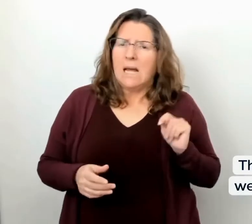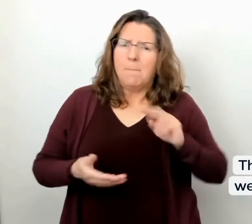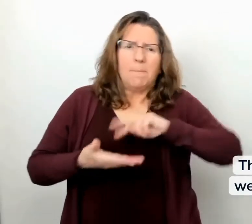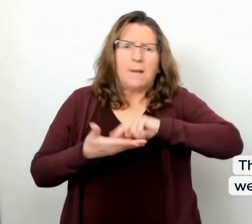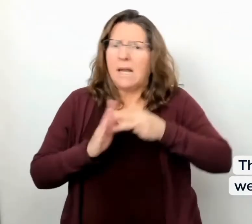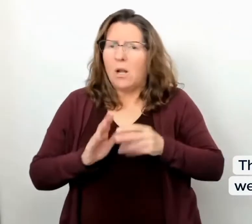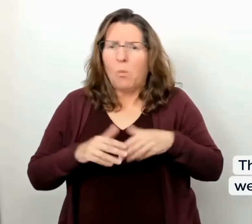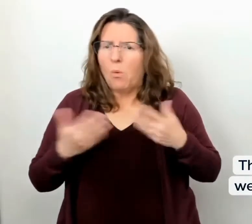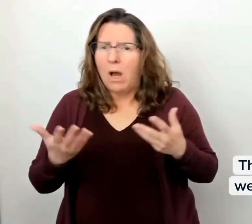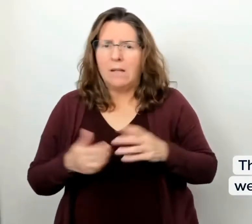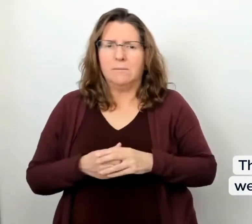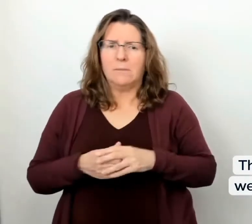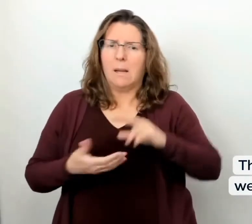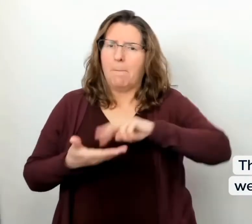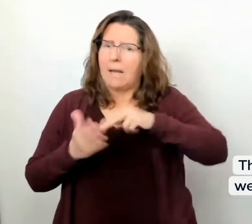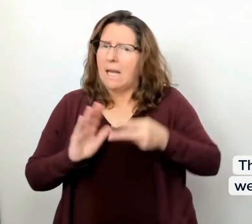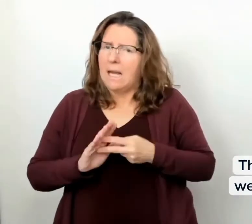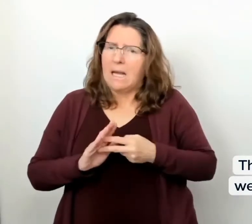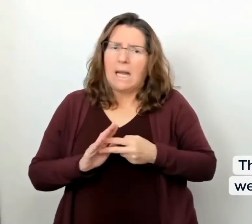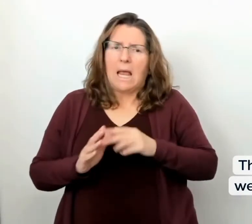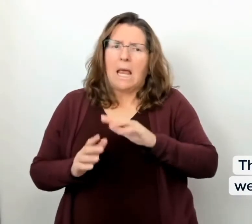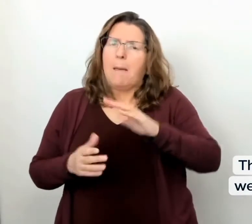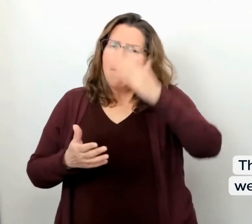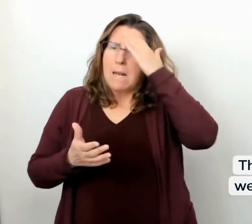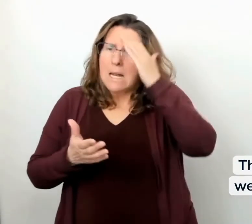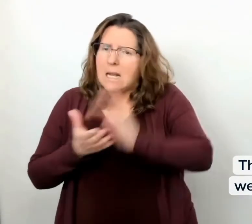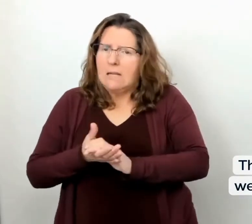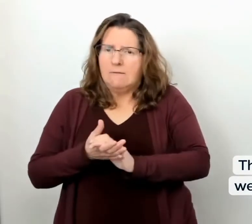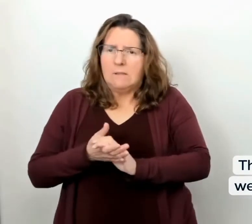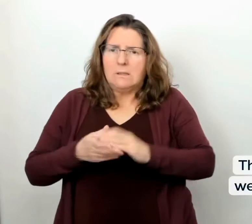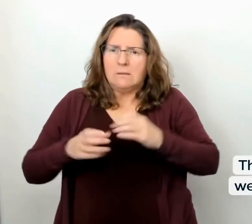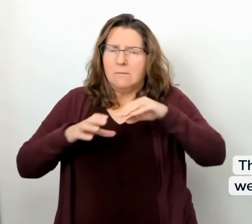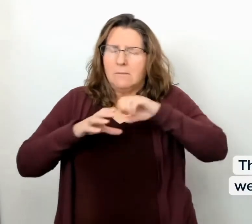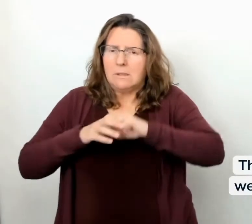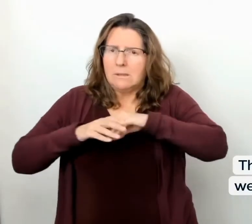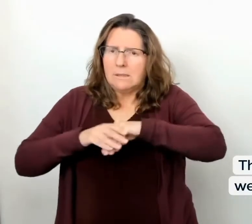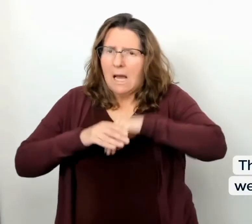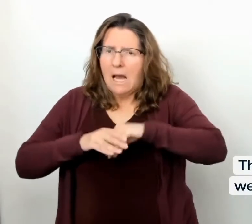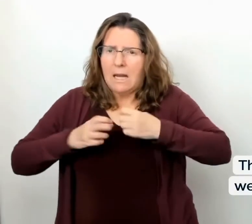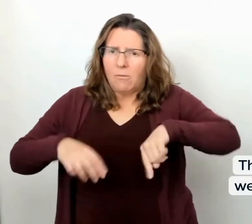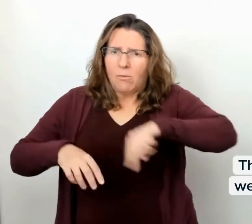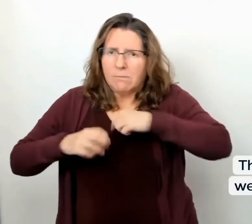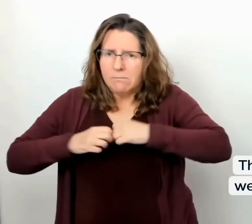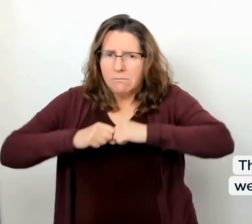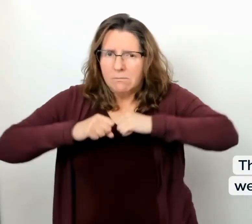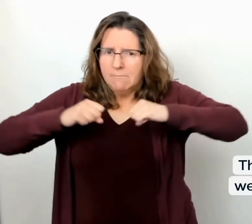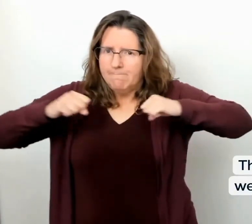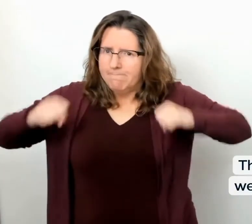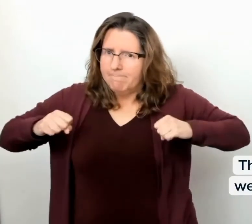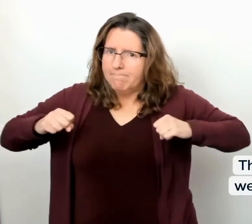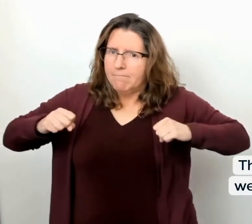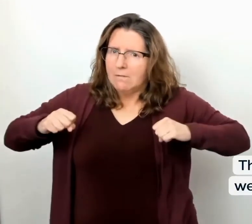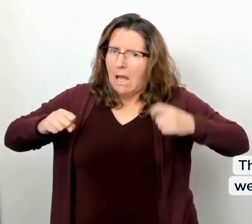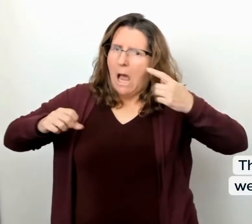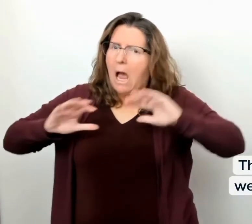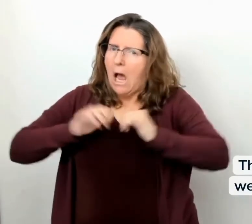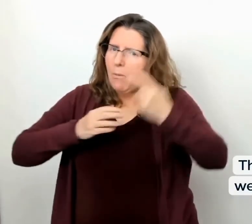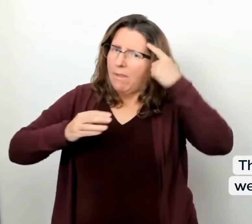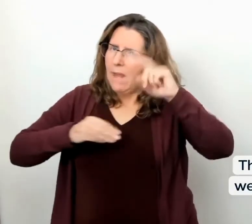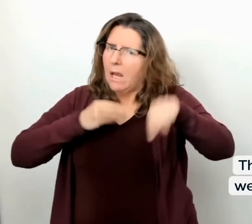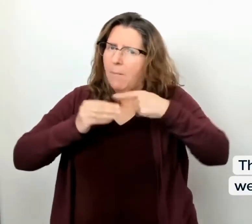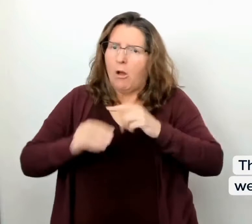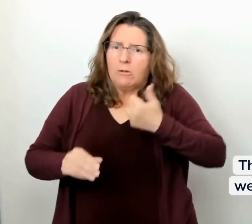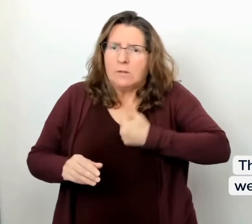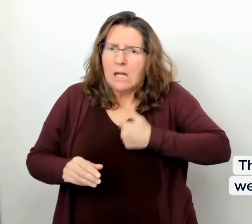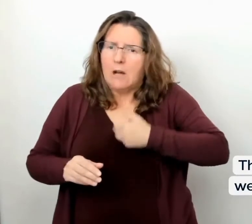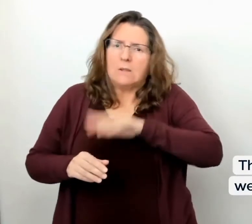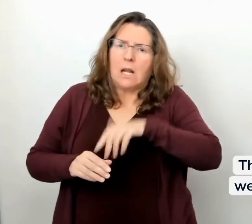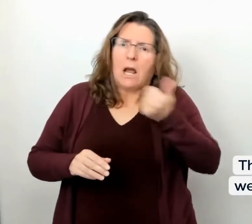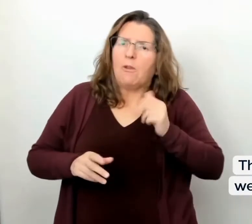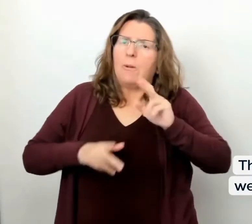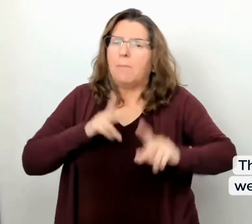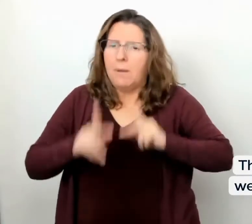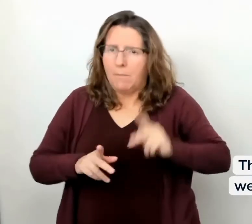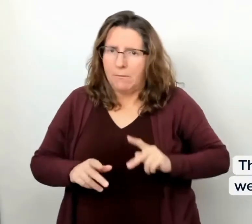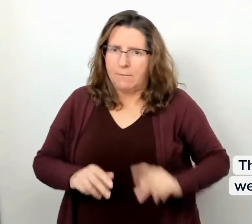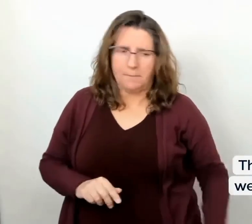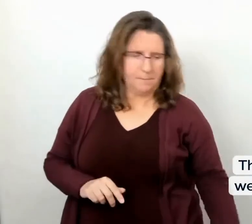Mindset can be defined as the specific beliefs that we hold about ourselves and other people.